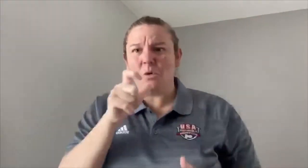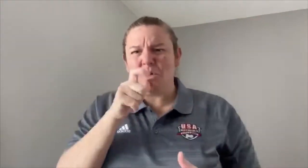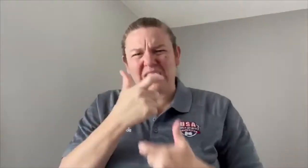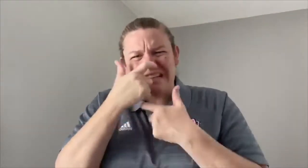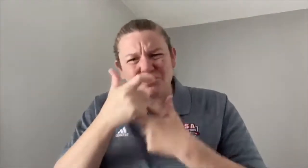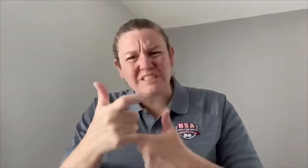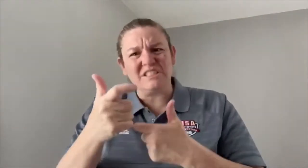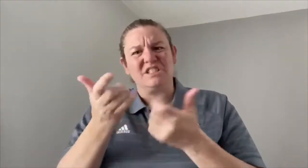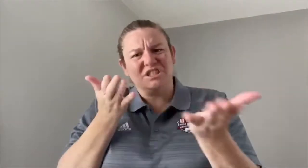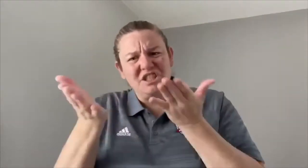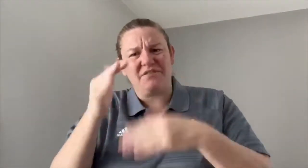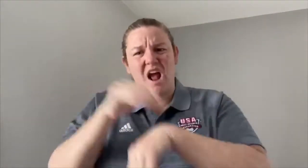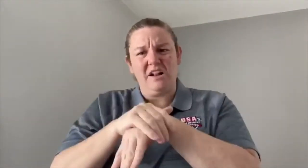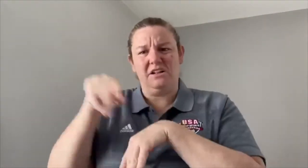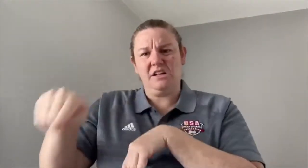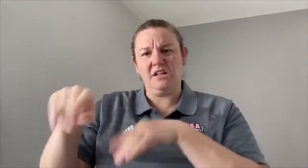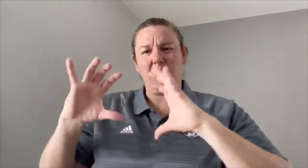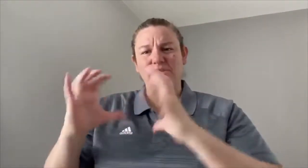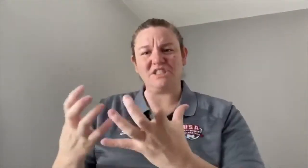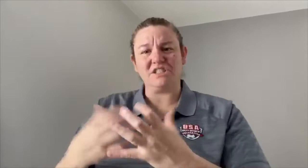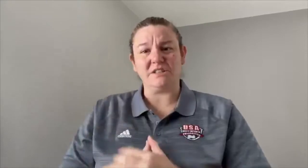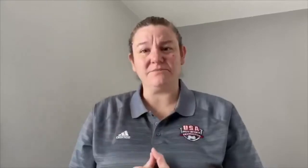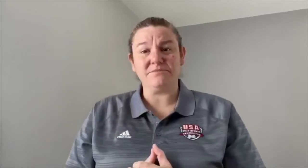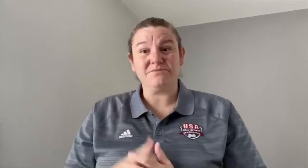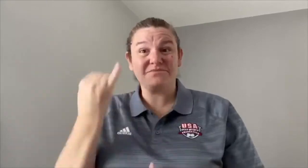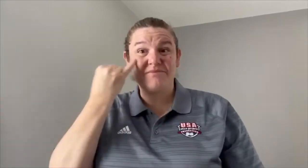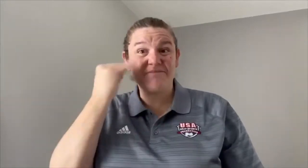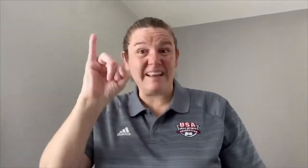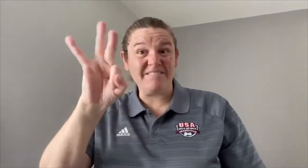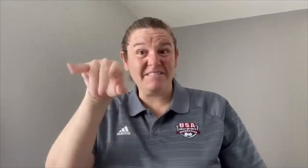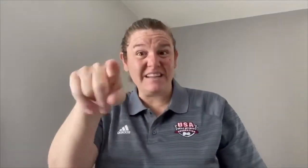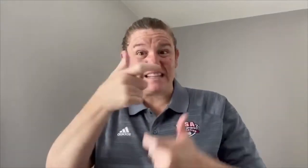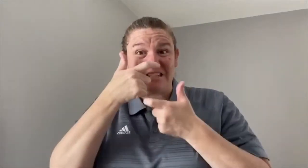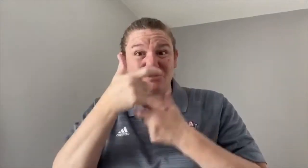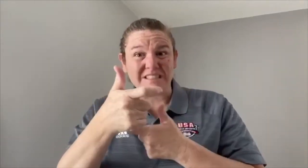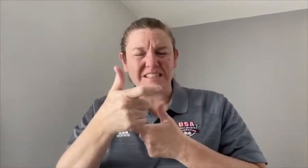who are interested in serving on the Women’s Commission. If you are interested,